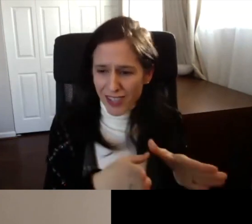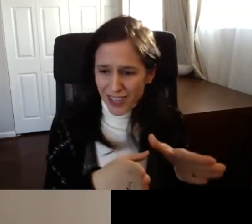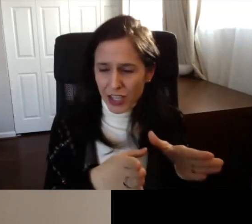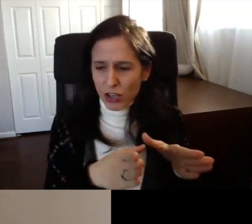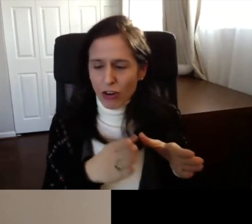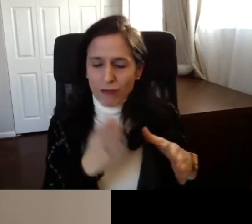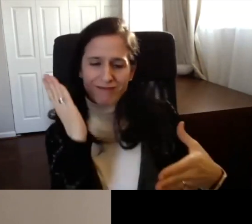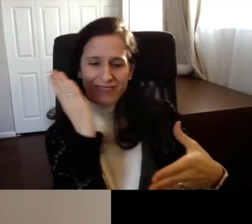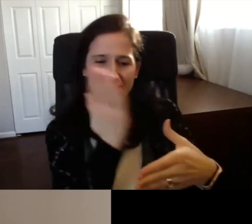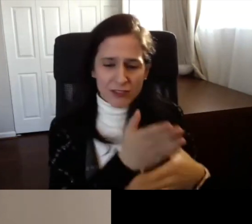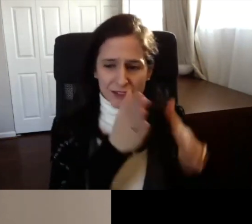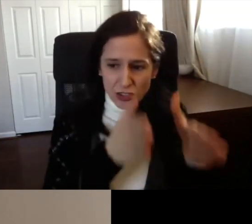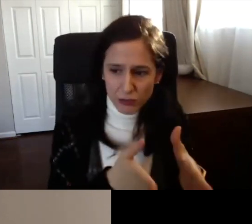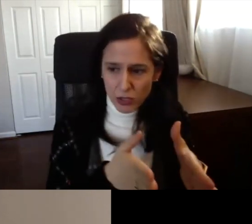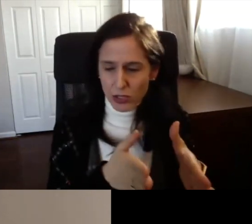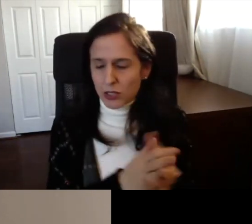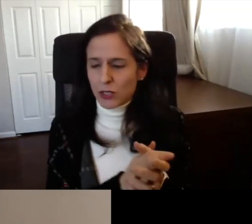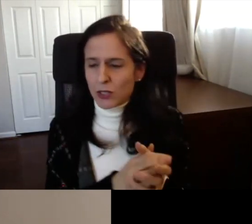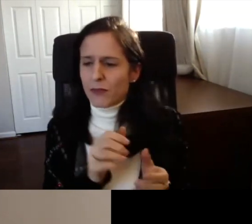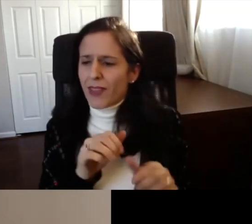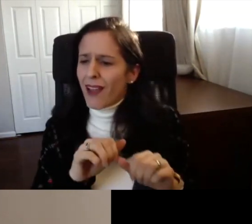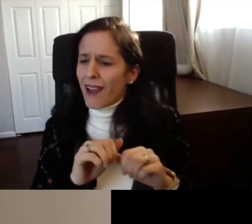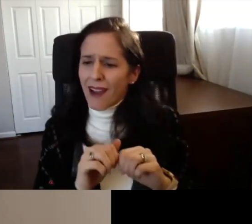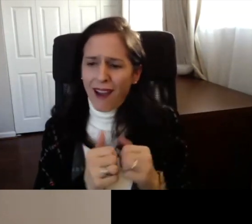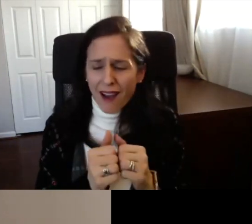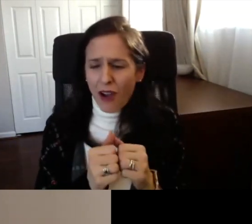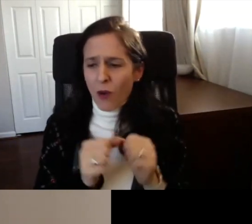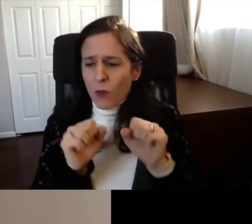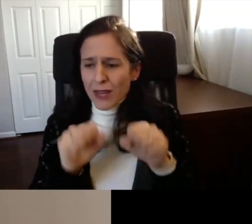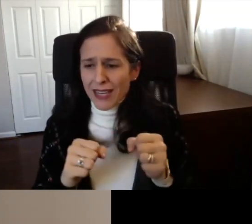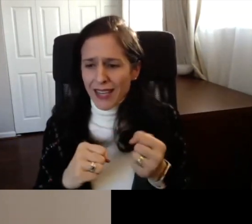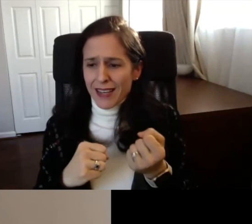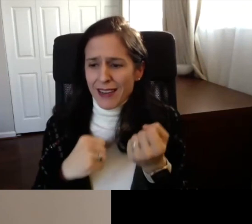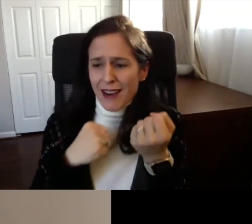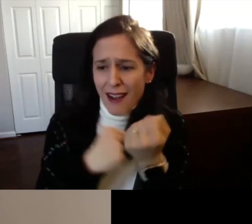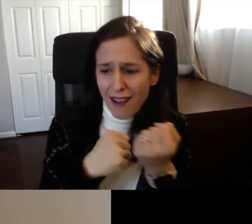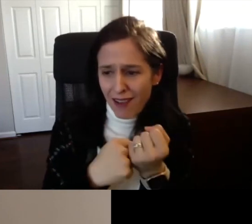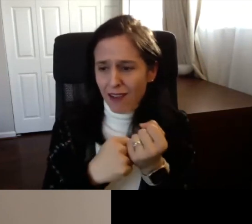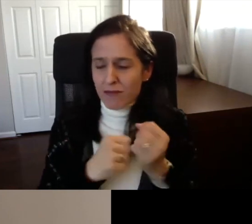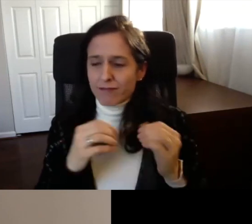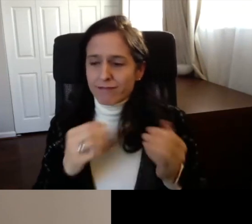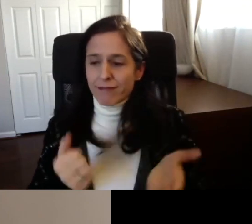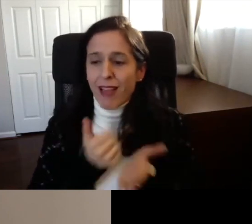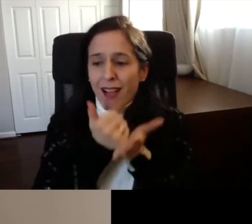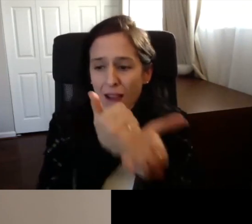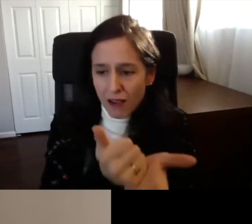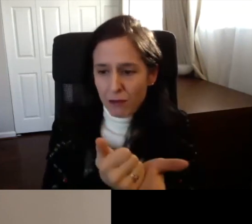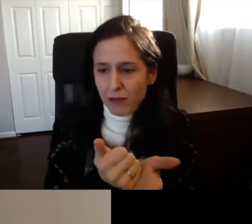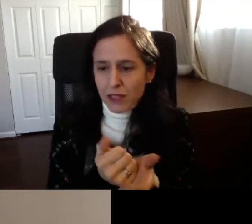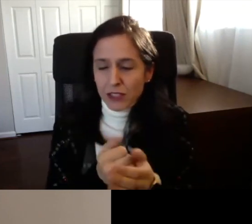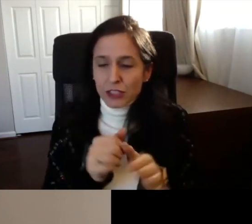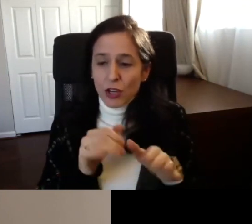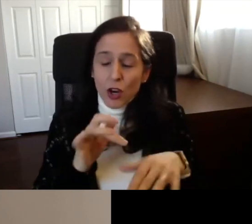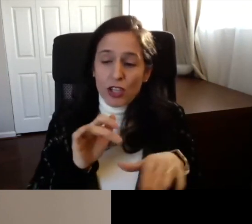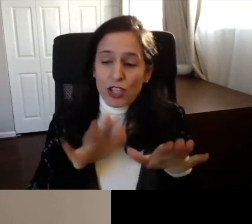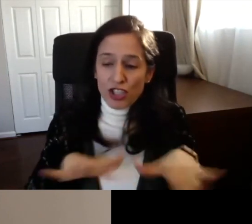now the last question is from an educator who is wondering about